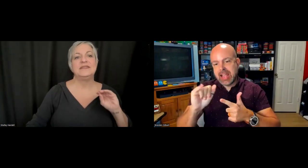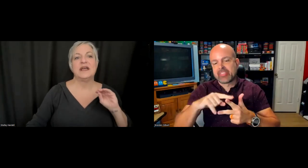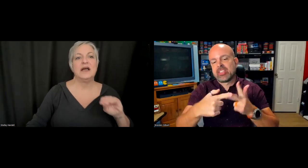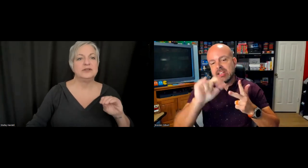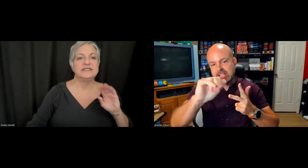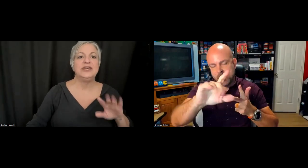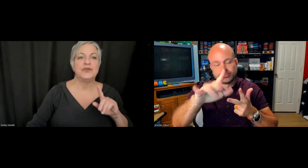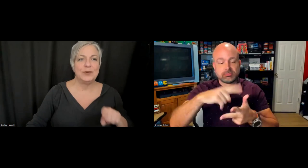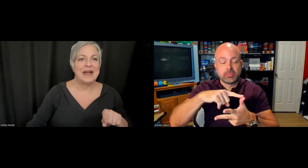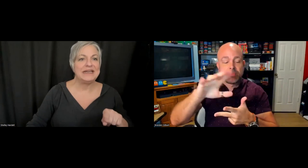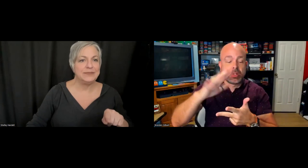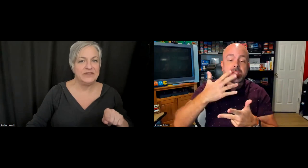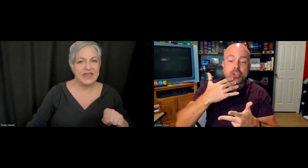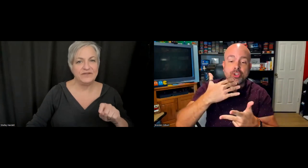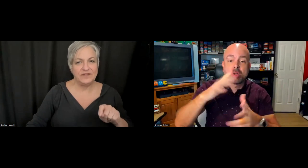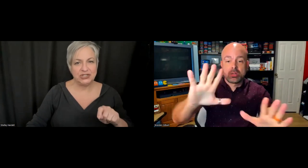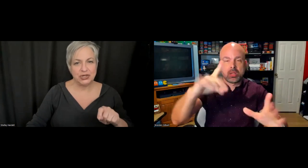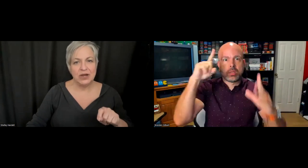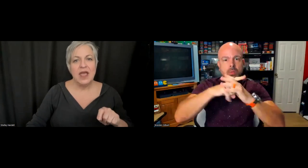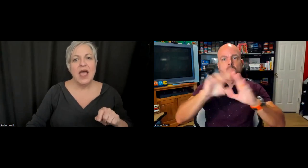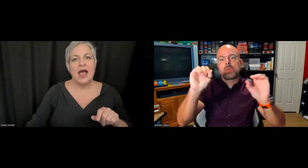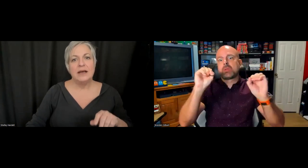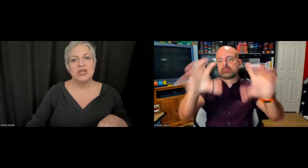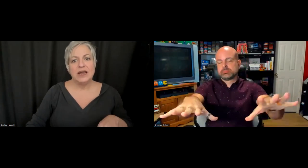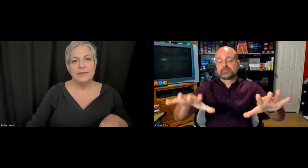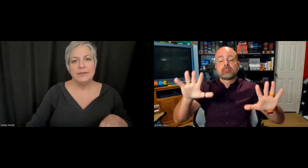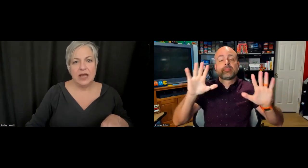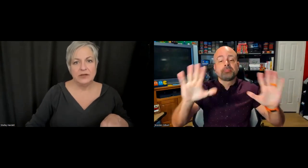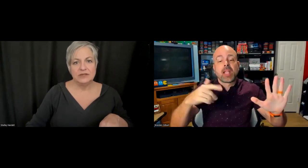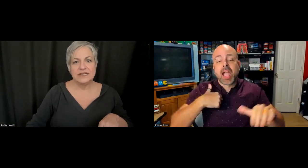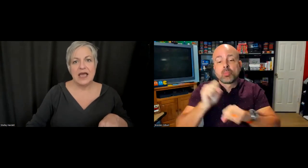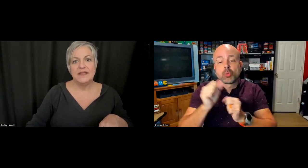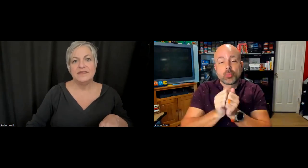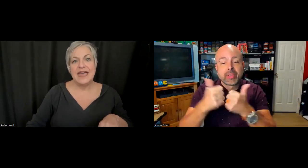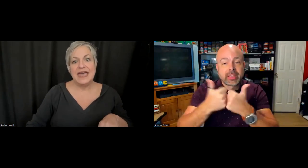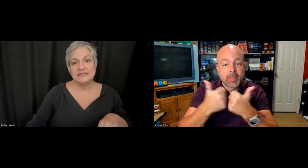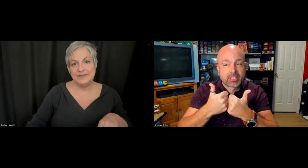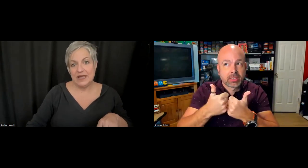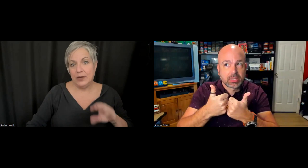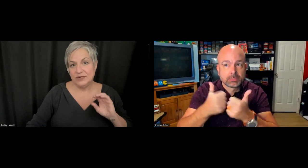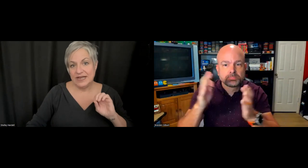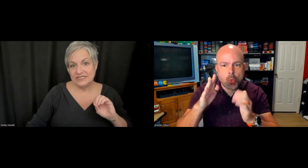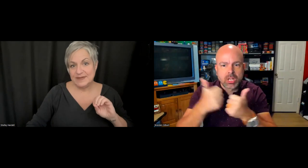the colors -- thank you for reminding me of that feature. Talking about colors, that is something I would like to spend